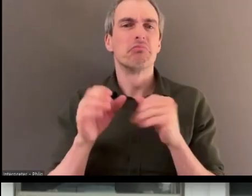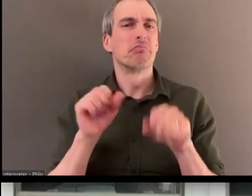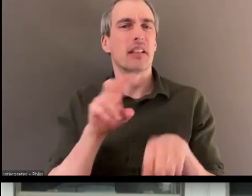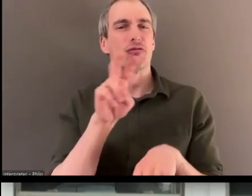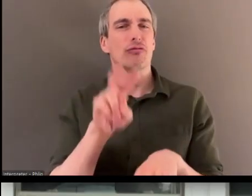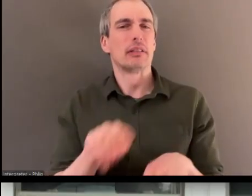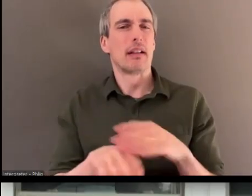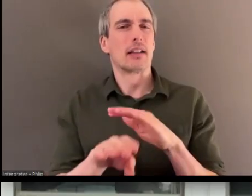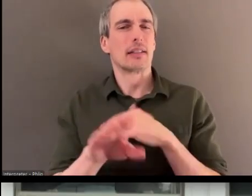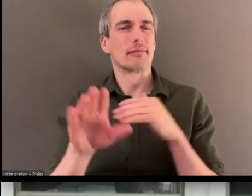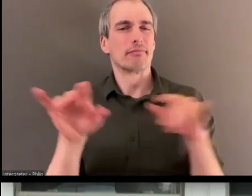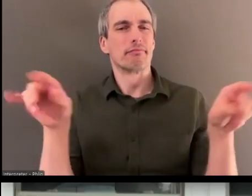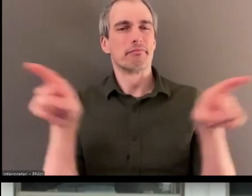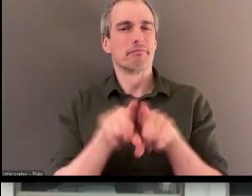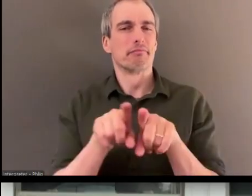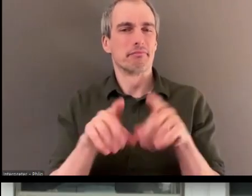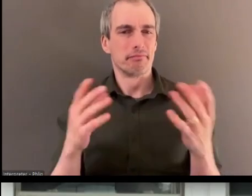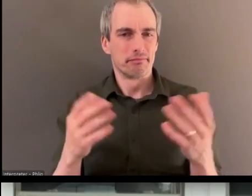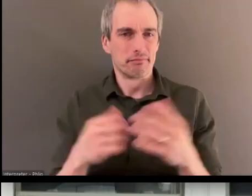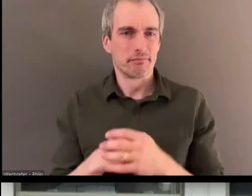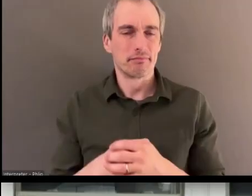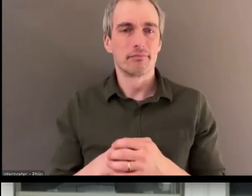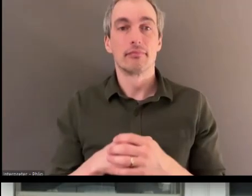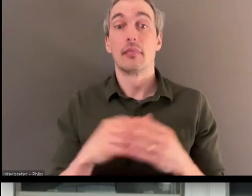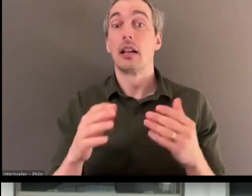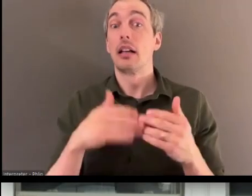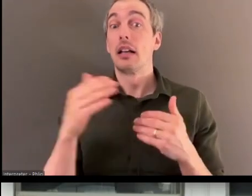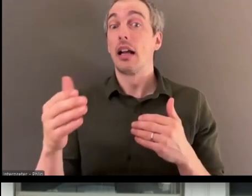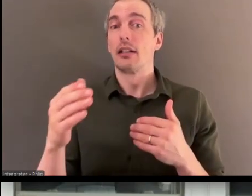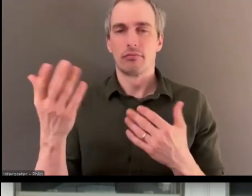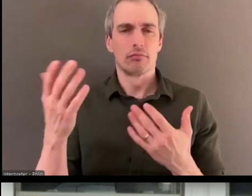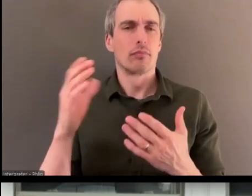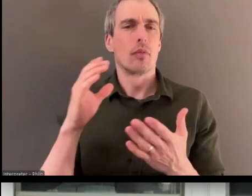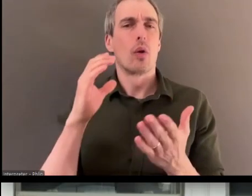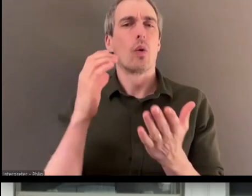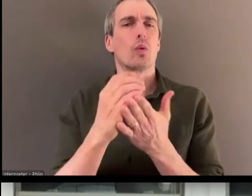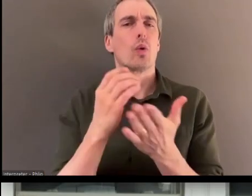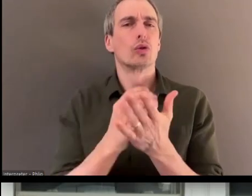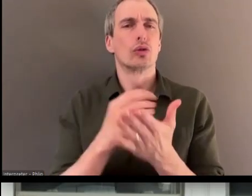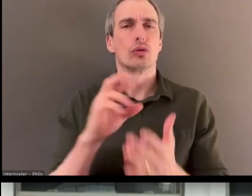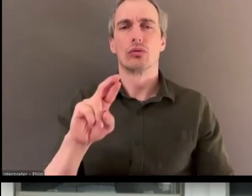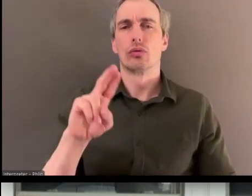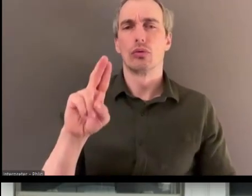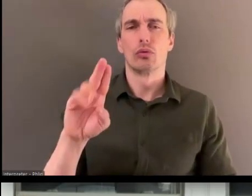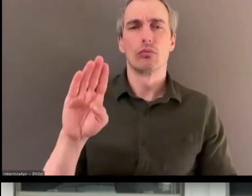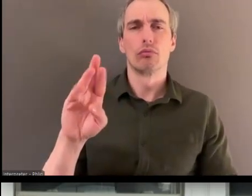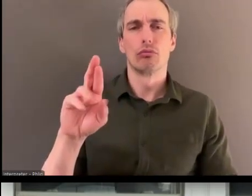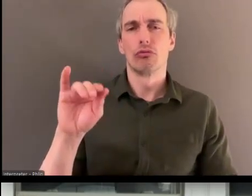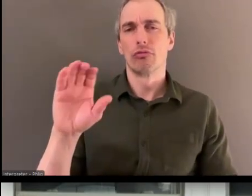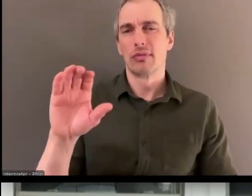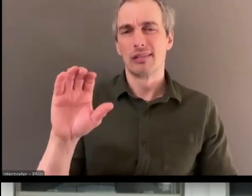So the particular thing that I wanted to point out on this rubric that I think is a